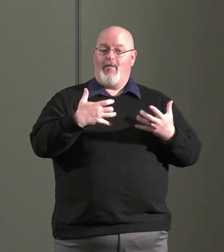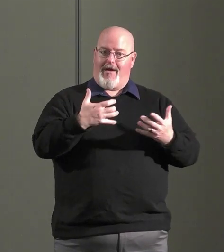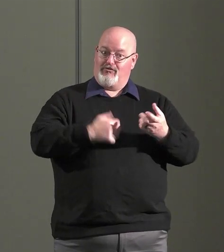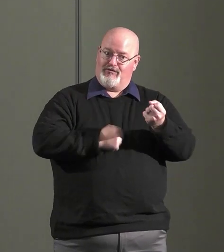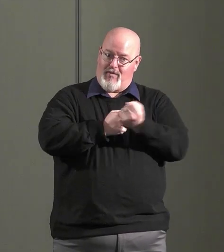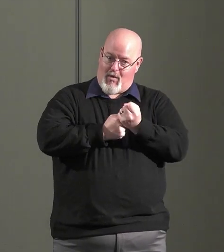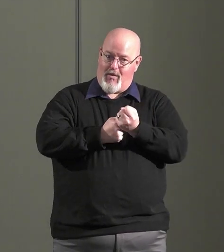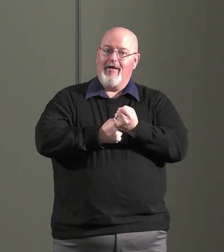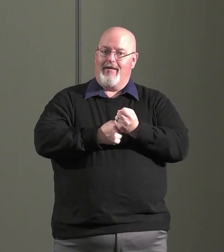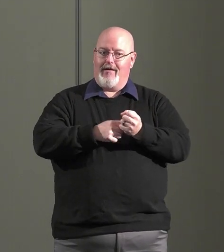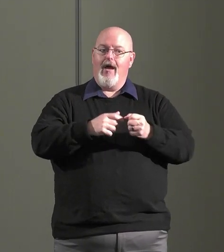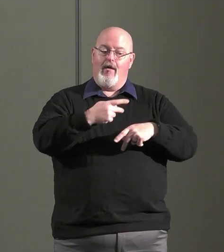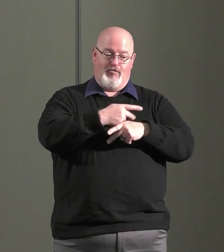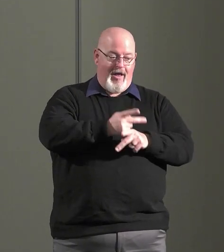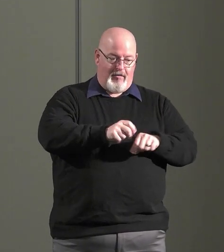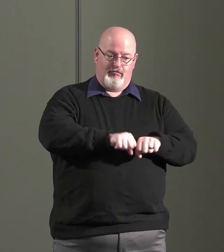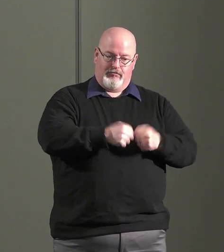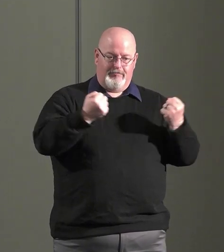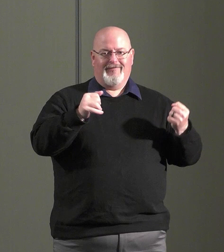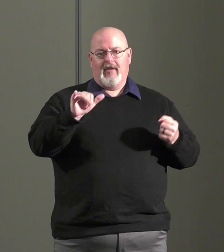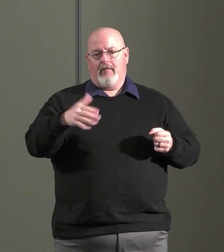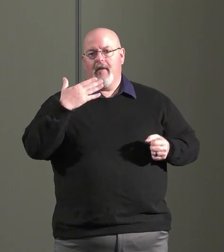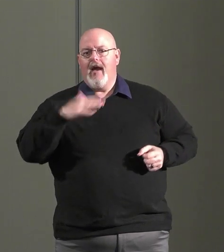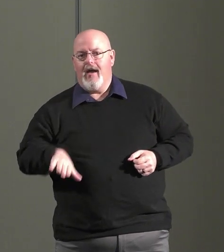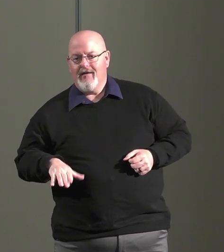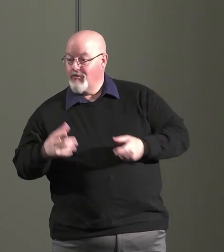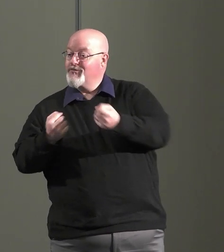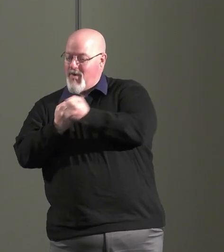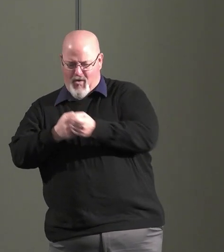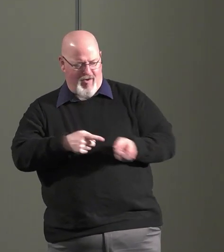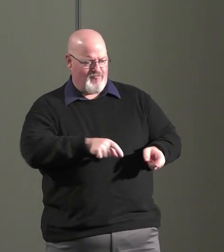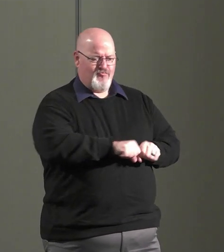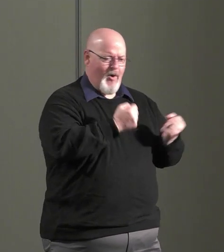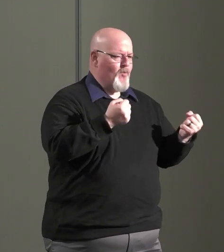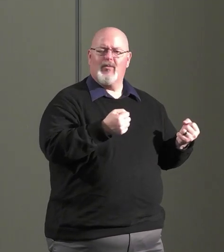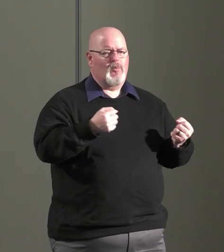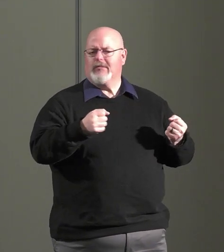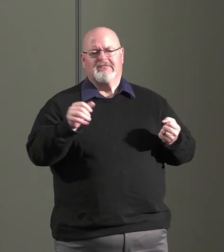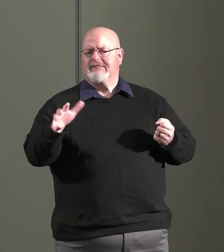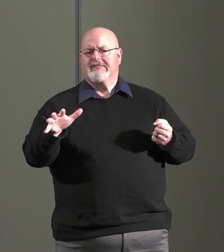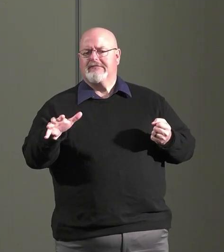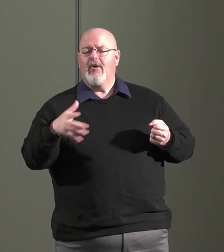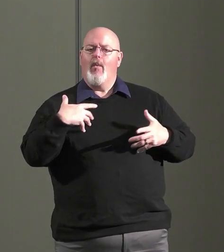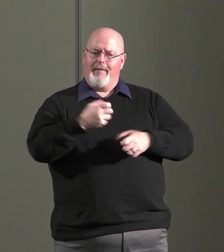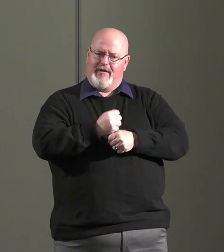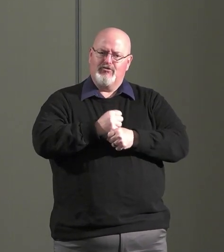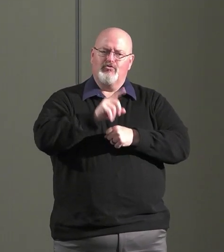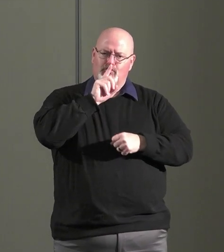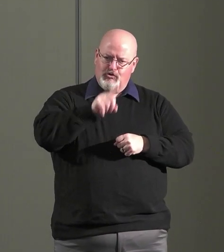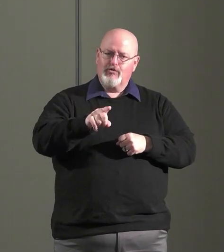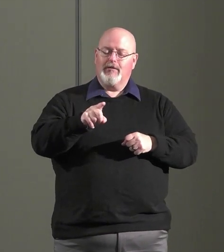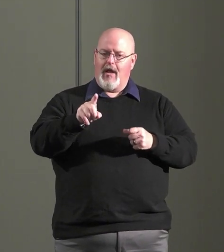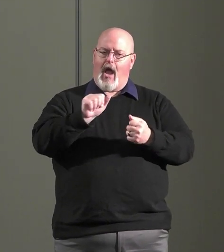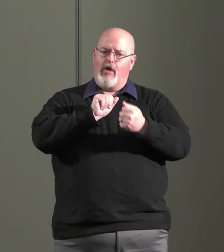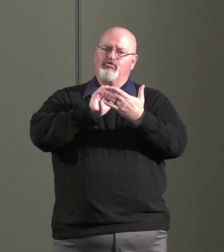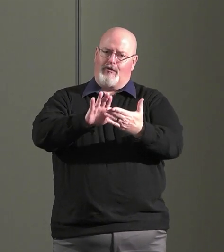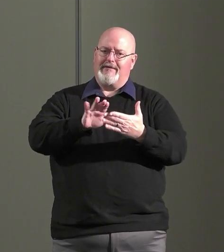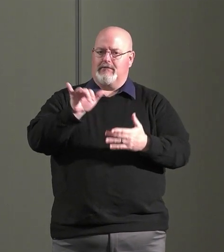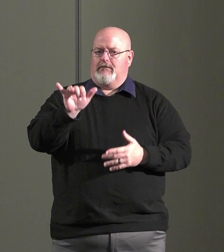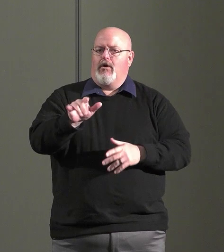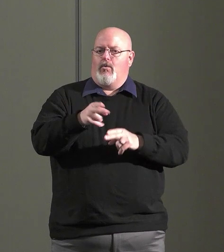and the product is broken that is bad. We make sure they are addressed as soon as possible.